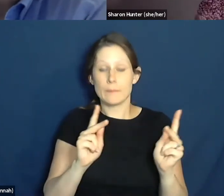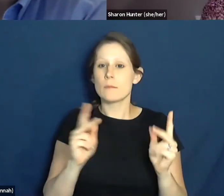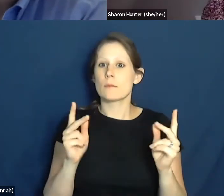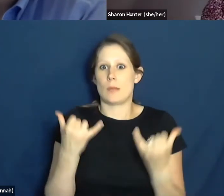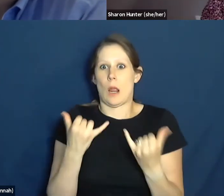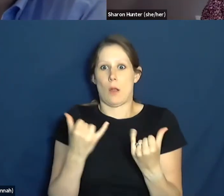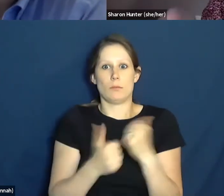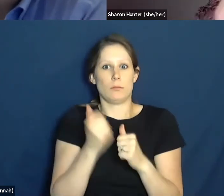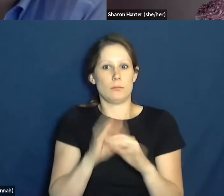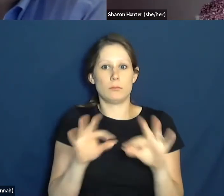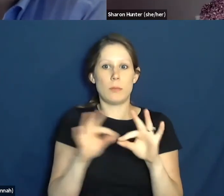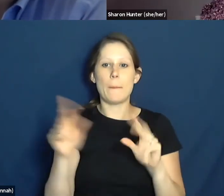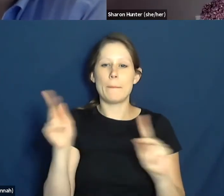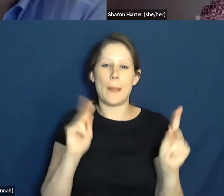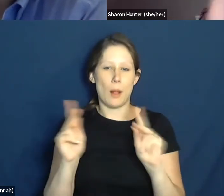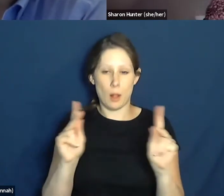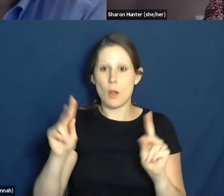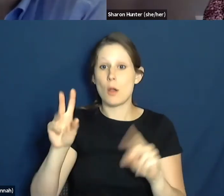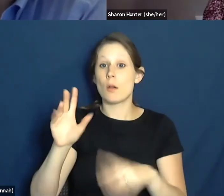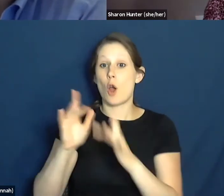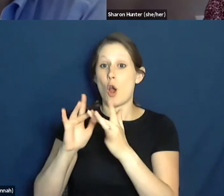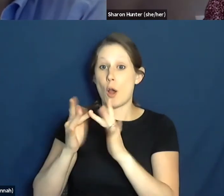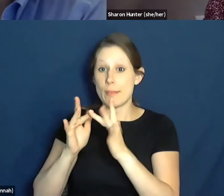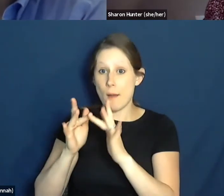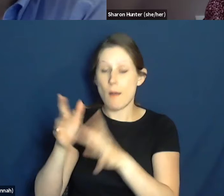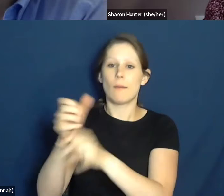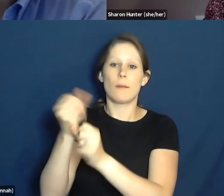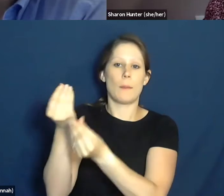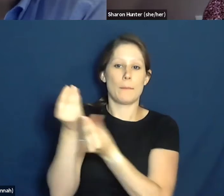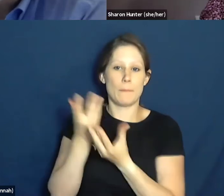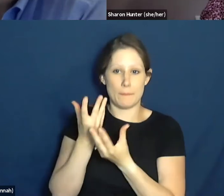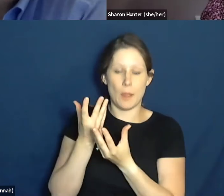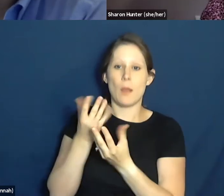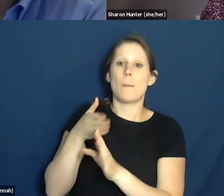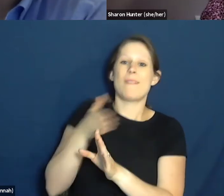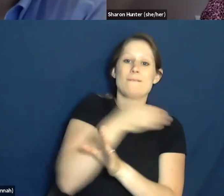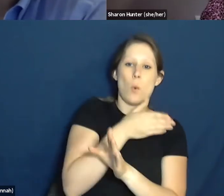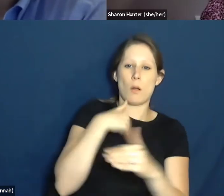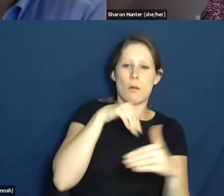people are going on line to get information before they go places to find out what the protocols are.